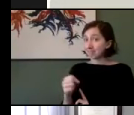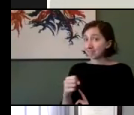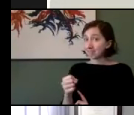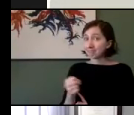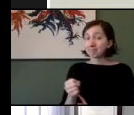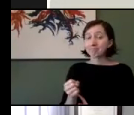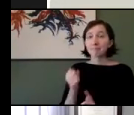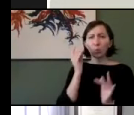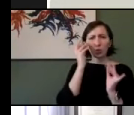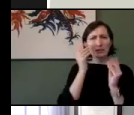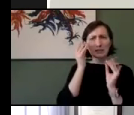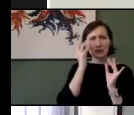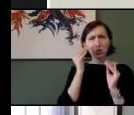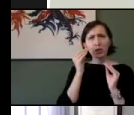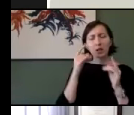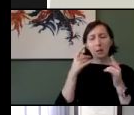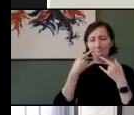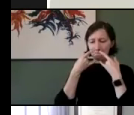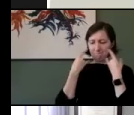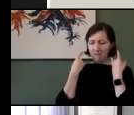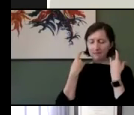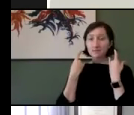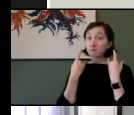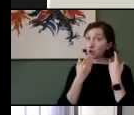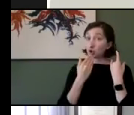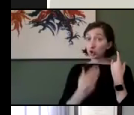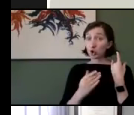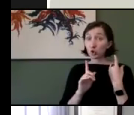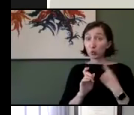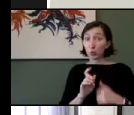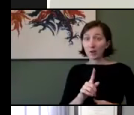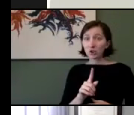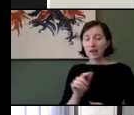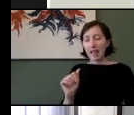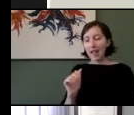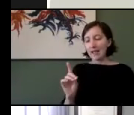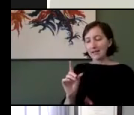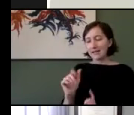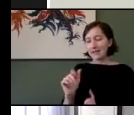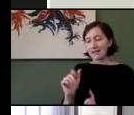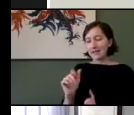when we look at masks there's a question— does the Americans with Disabilities Act, ADA,